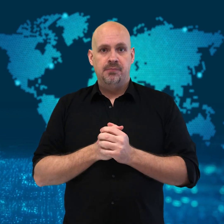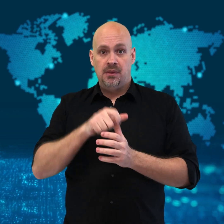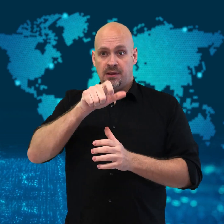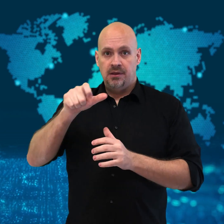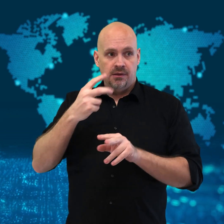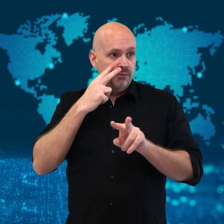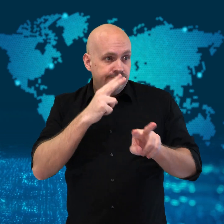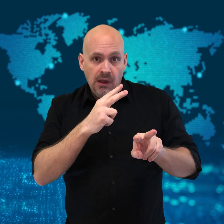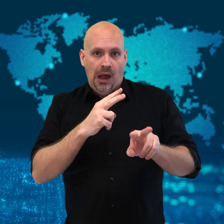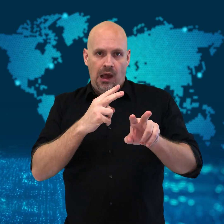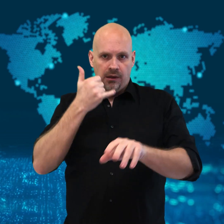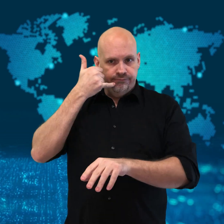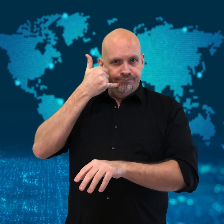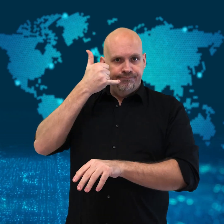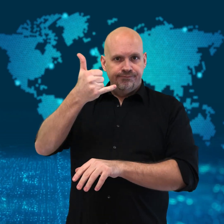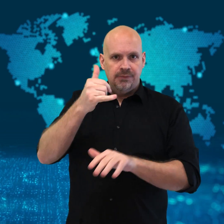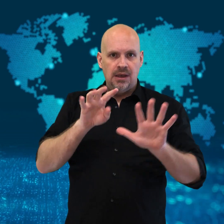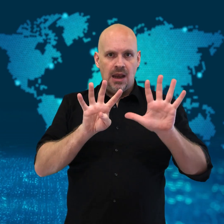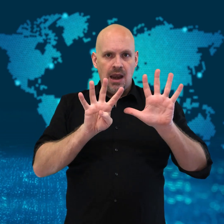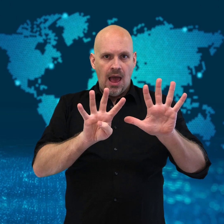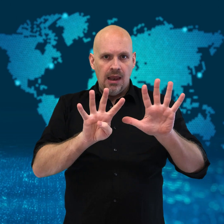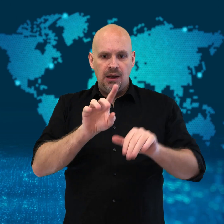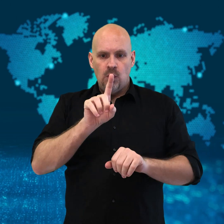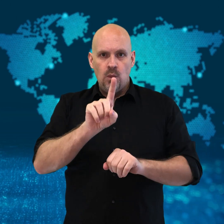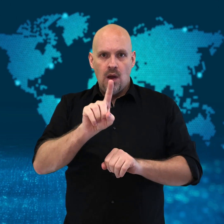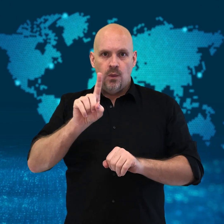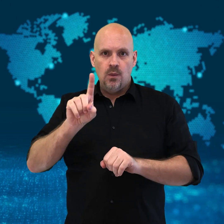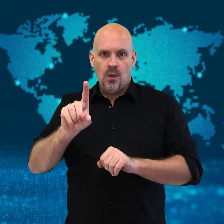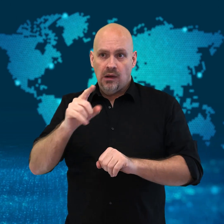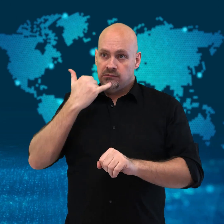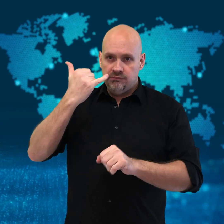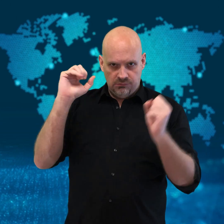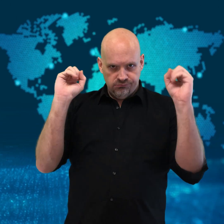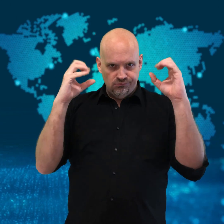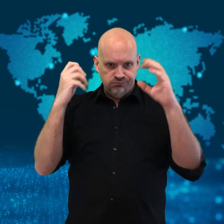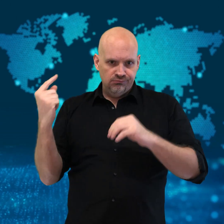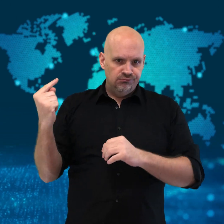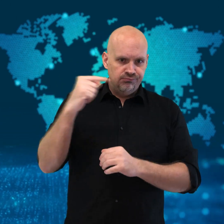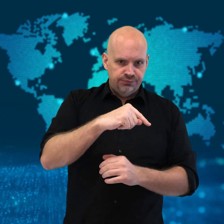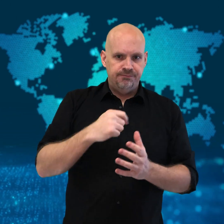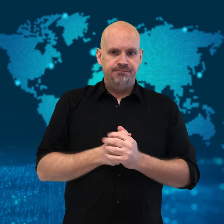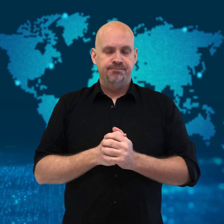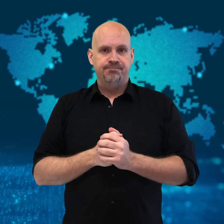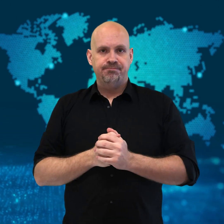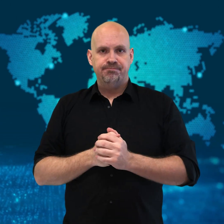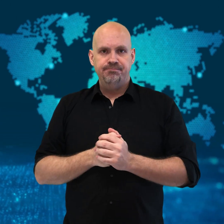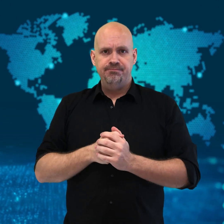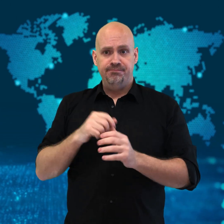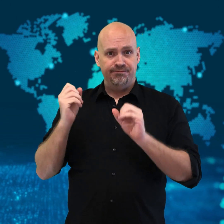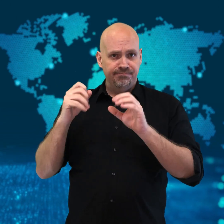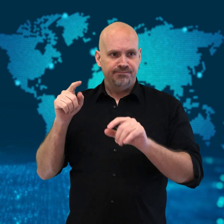No other cars were involved and Woods was driving alone.